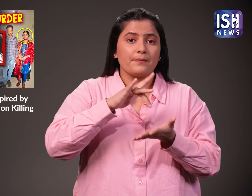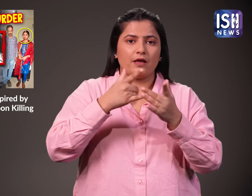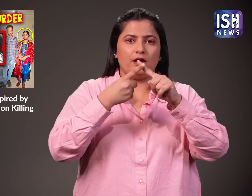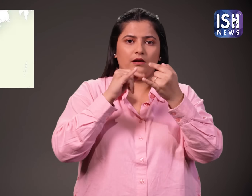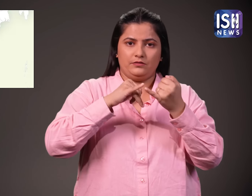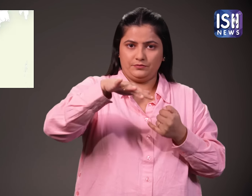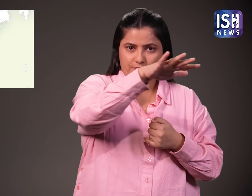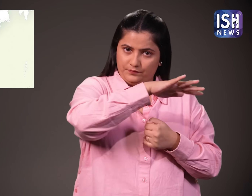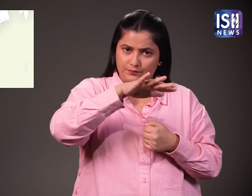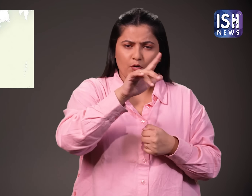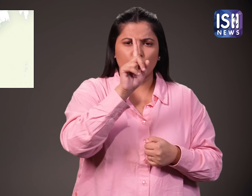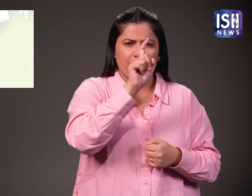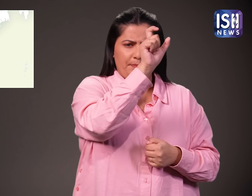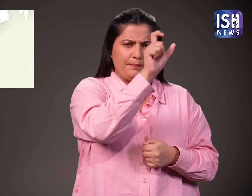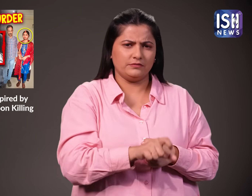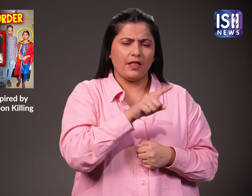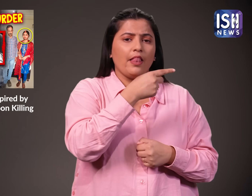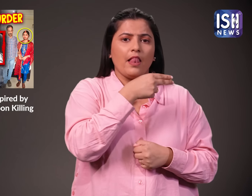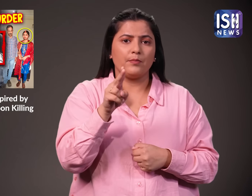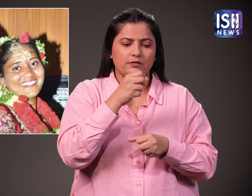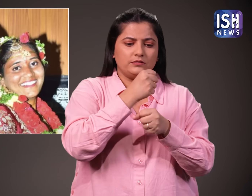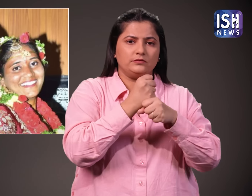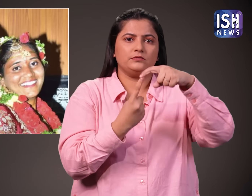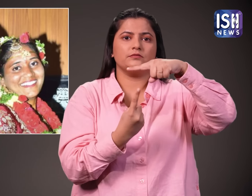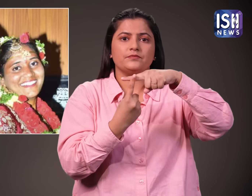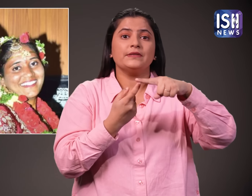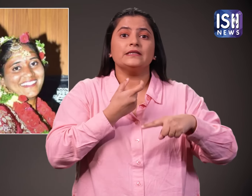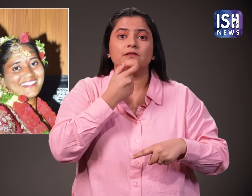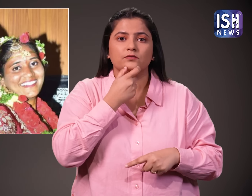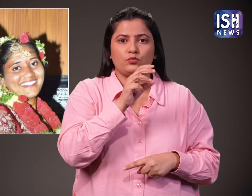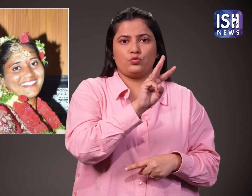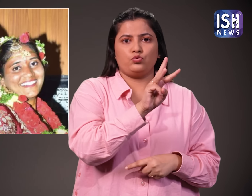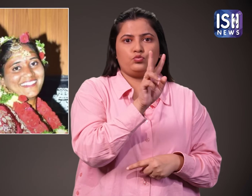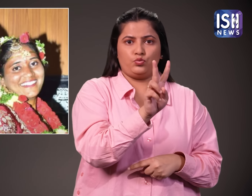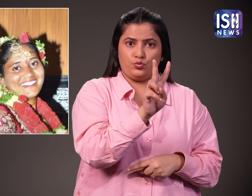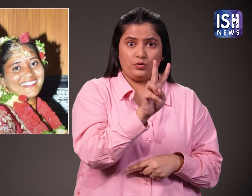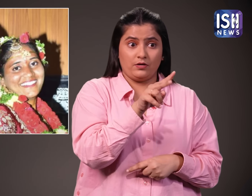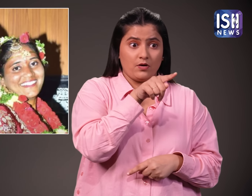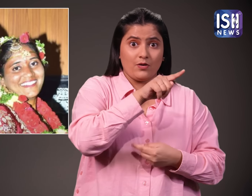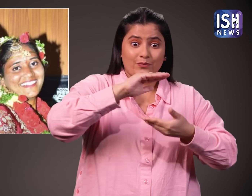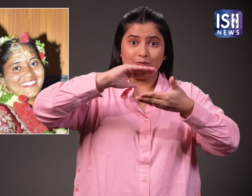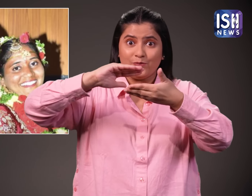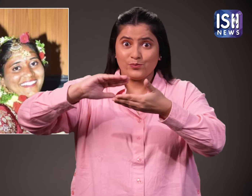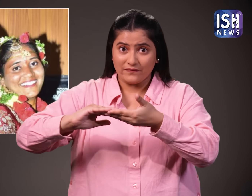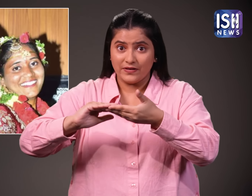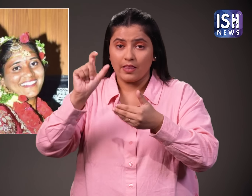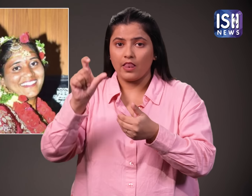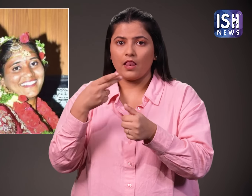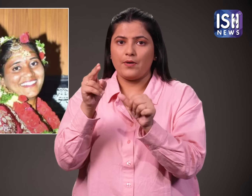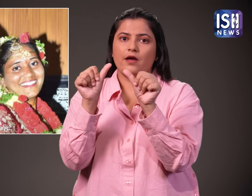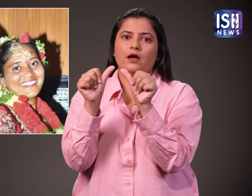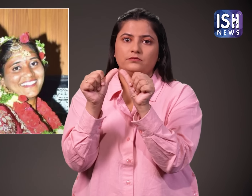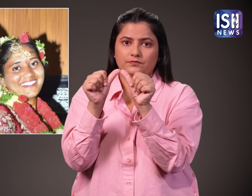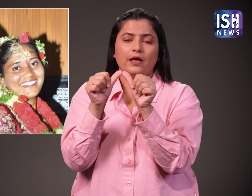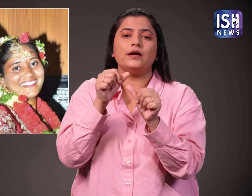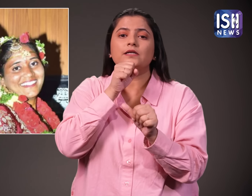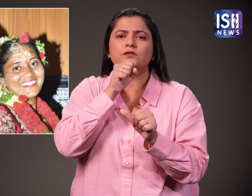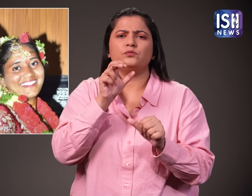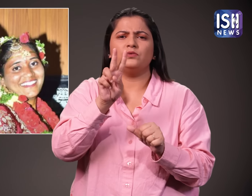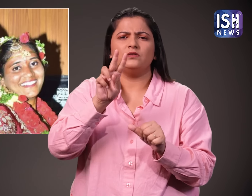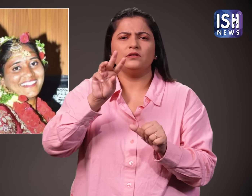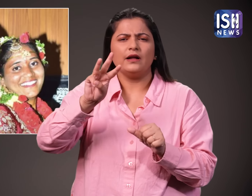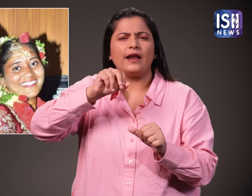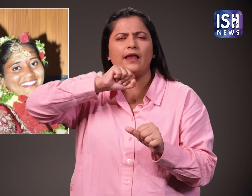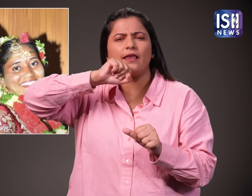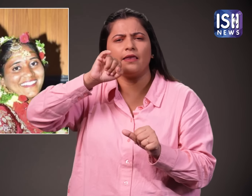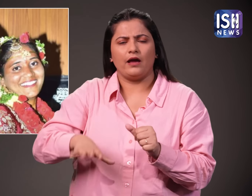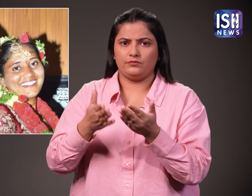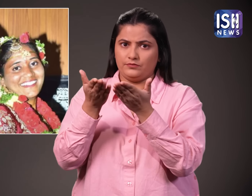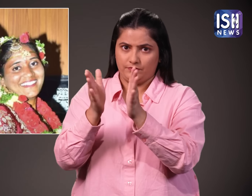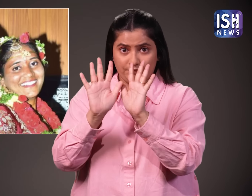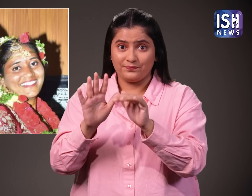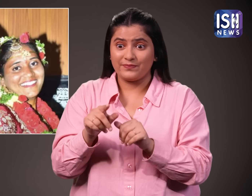In Telangana, 32-year-old Ganta Tejeswar was married to 23-year-old Aishwarya.